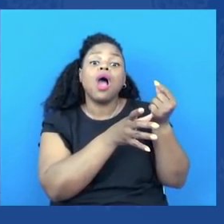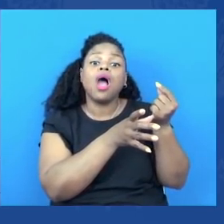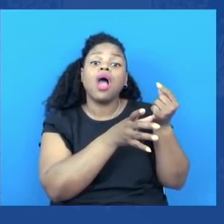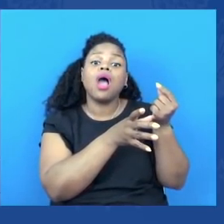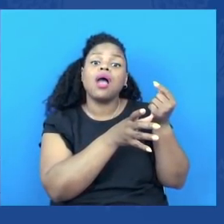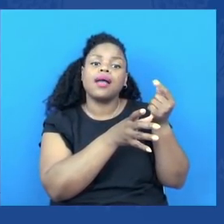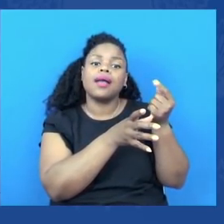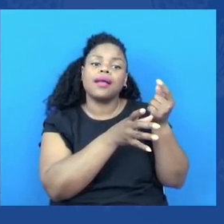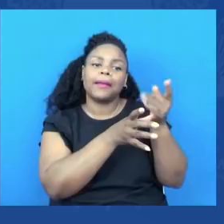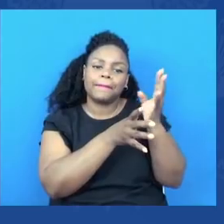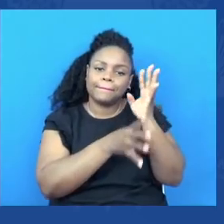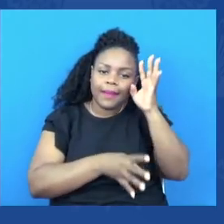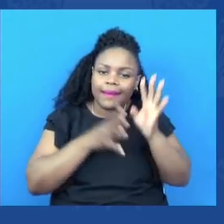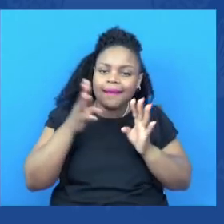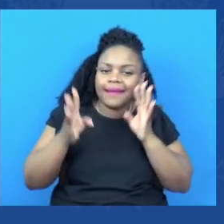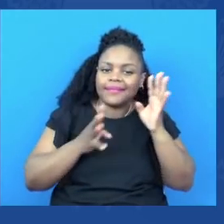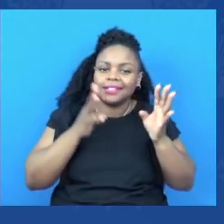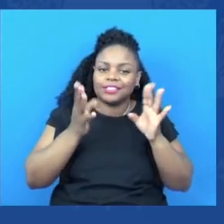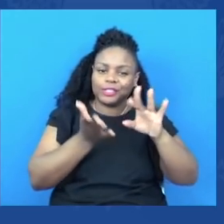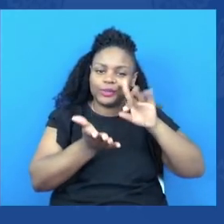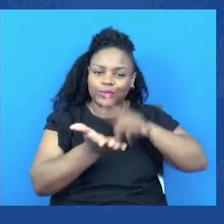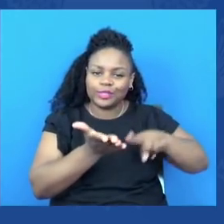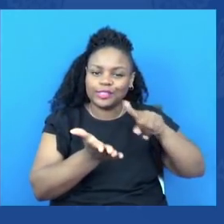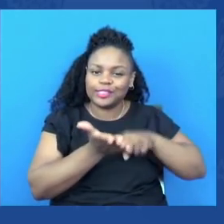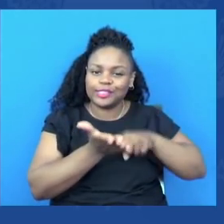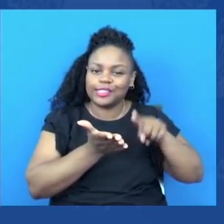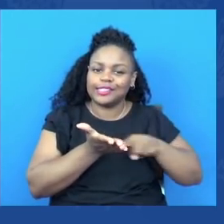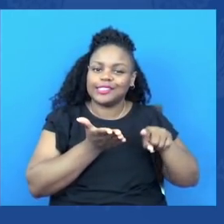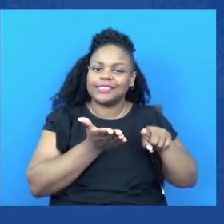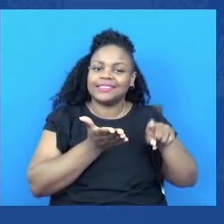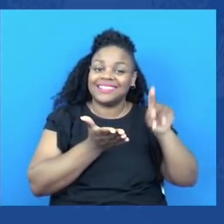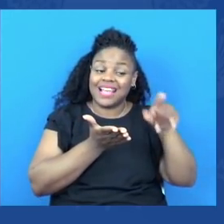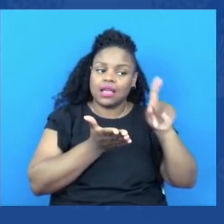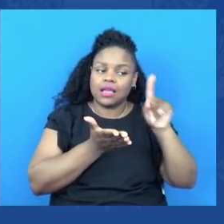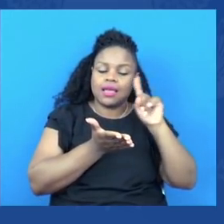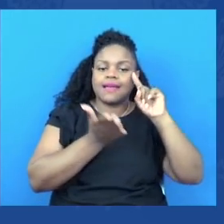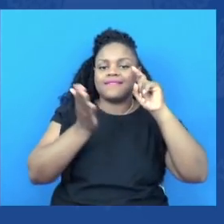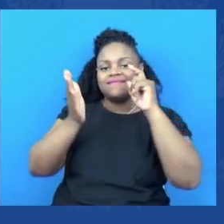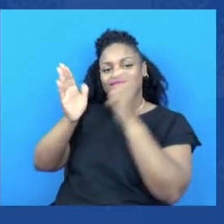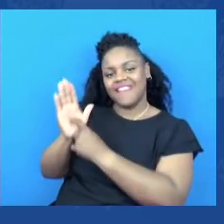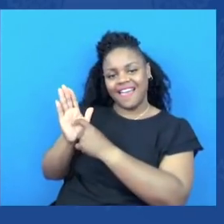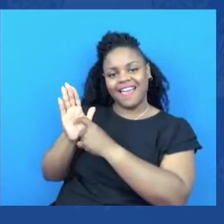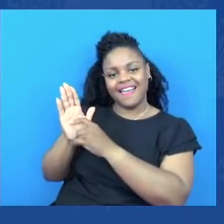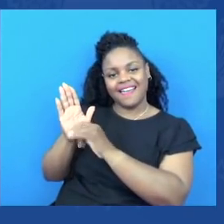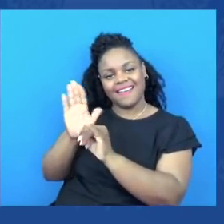on how to detect, treat, and cure diseases like Alzheimer's, diabetes, and cancer.